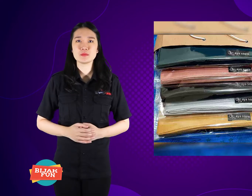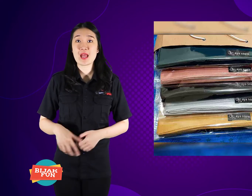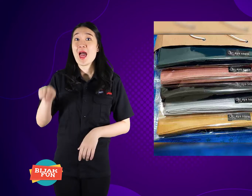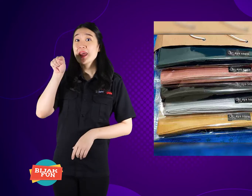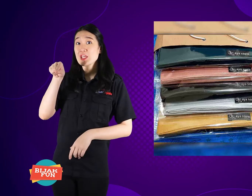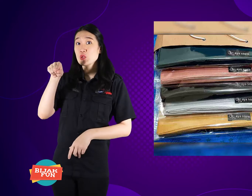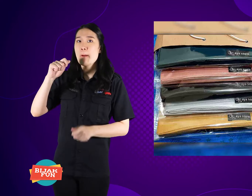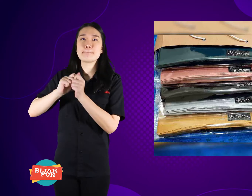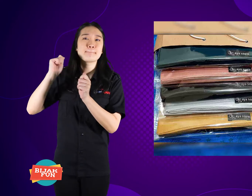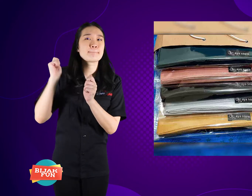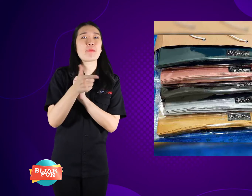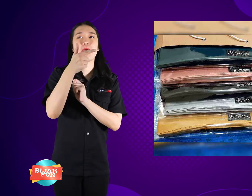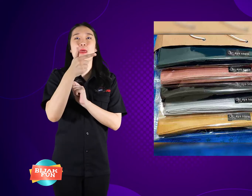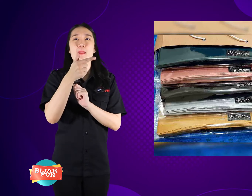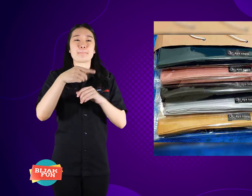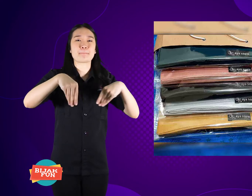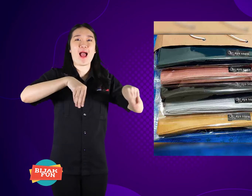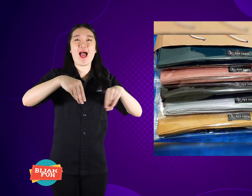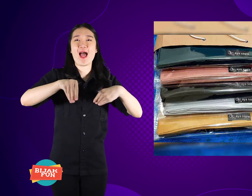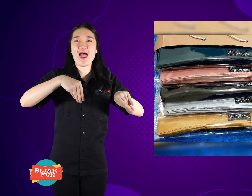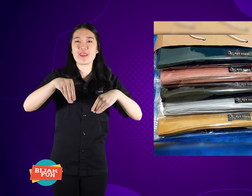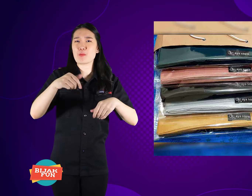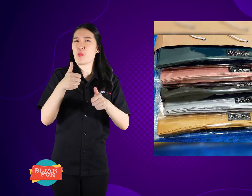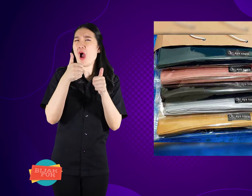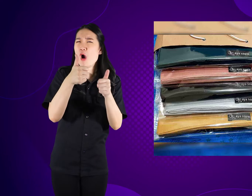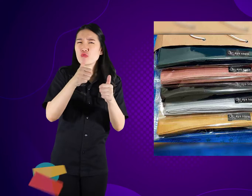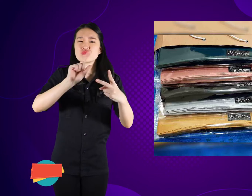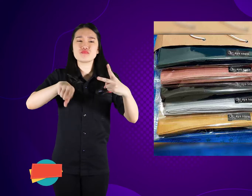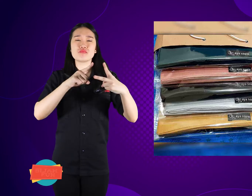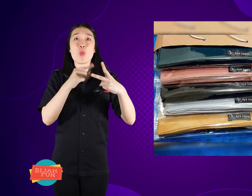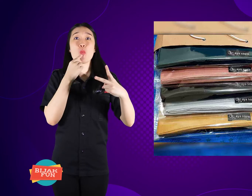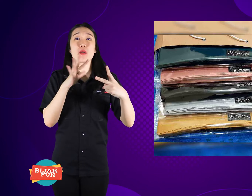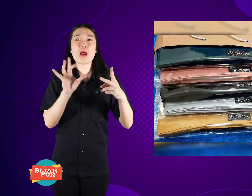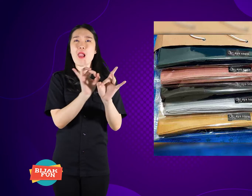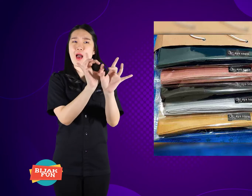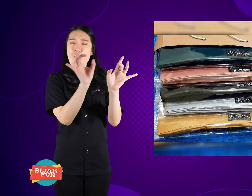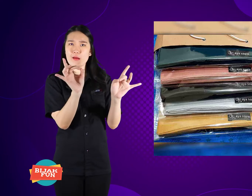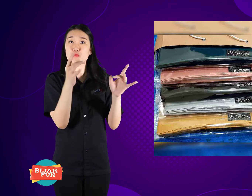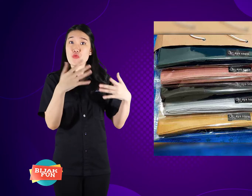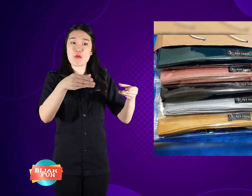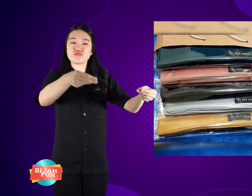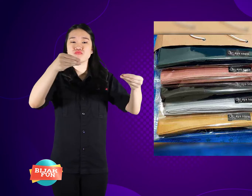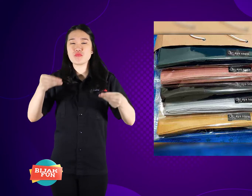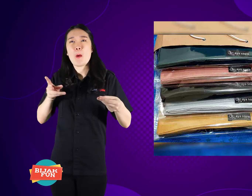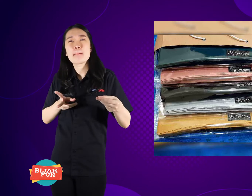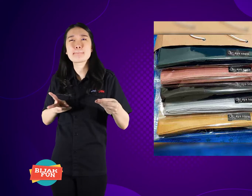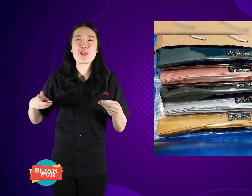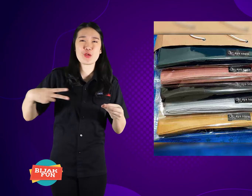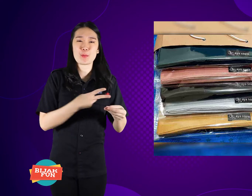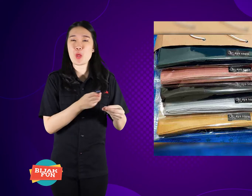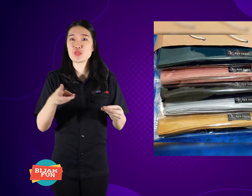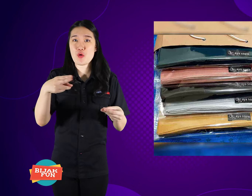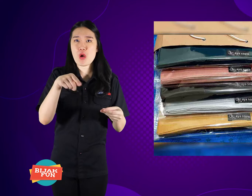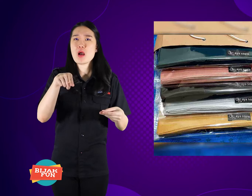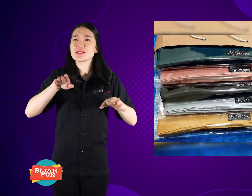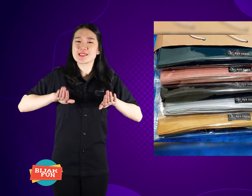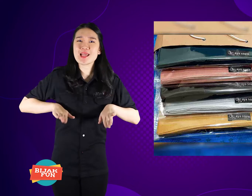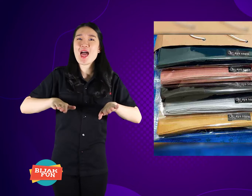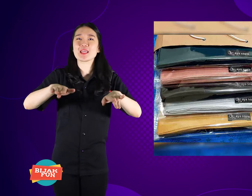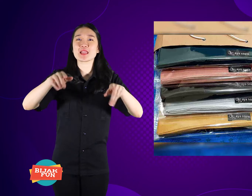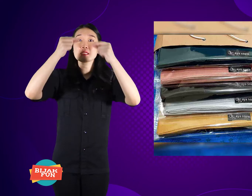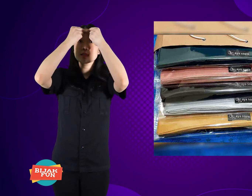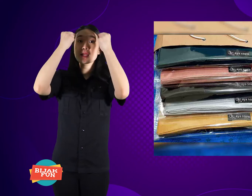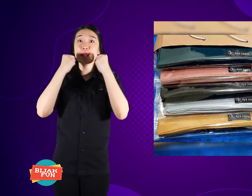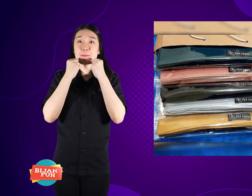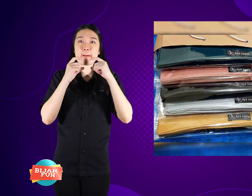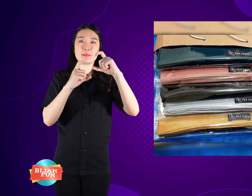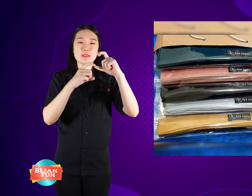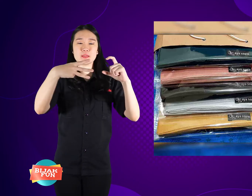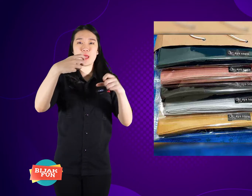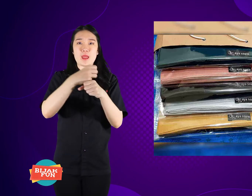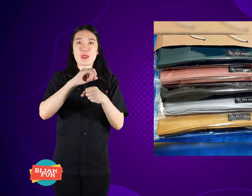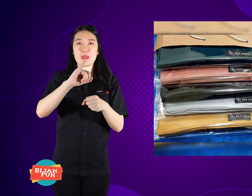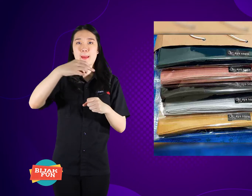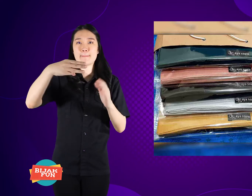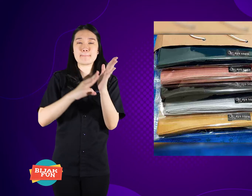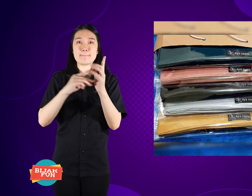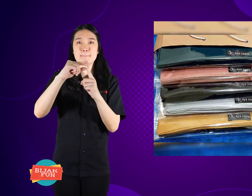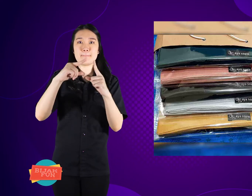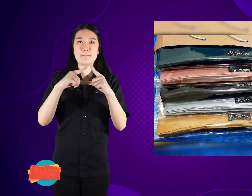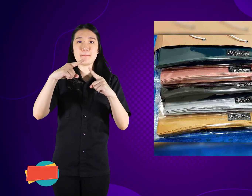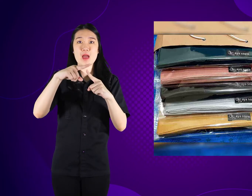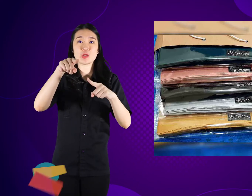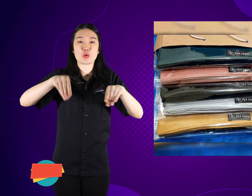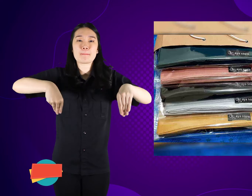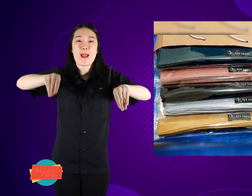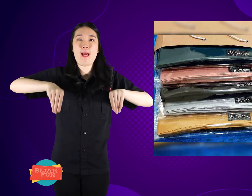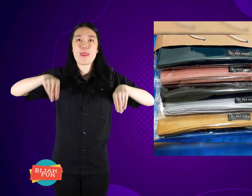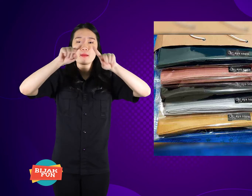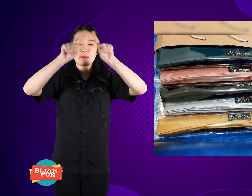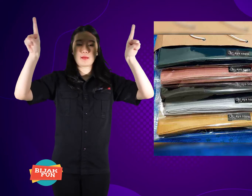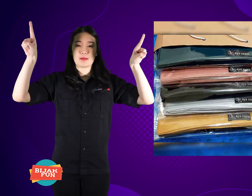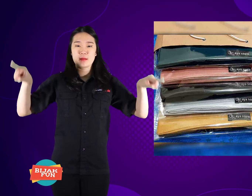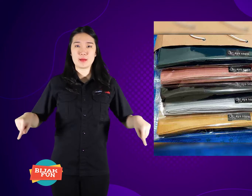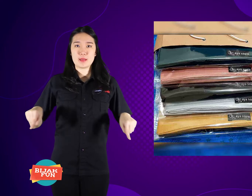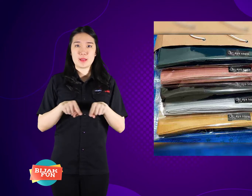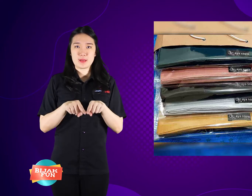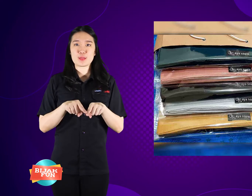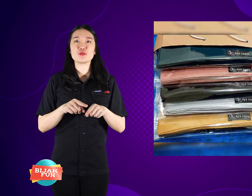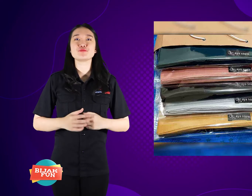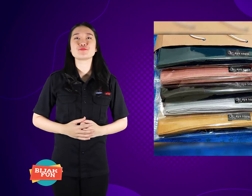Choose a good material, color and cut material it, and sewn into a rectangular hijab that is self-contained.